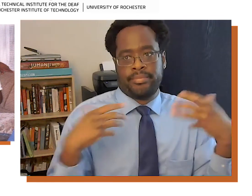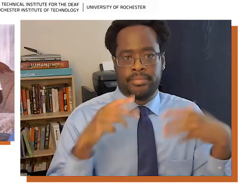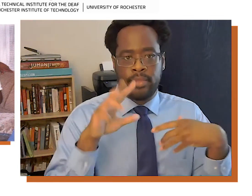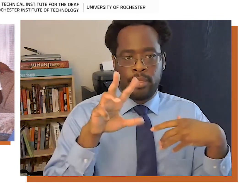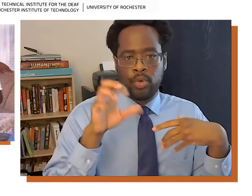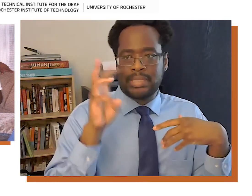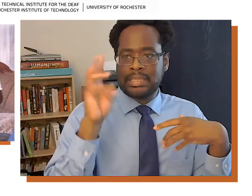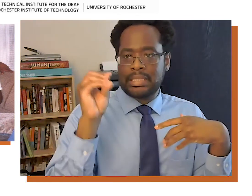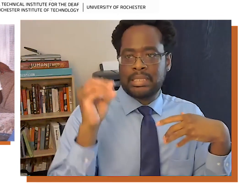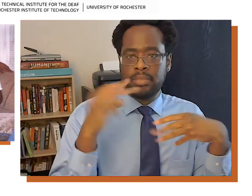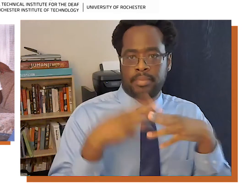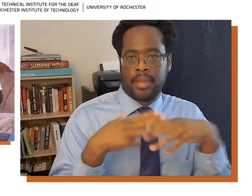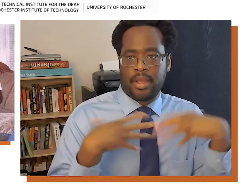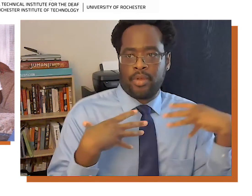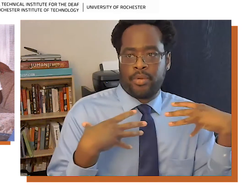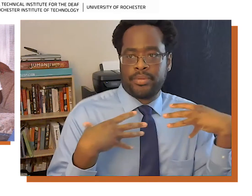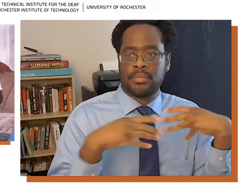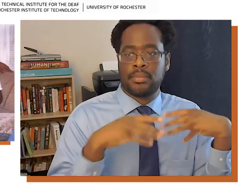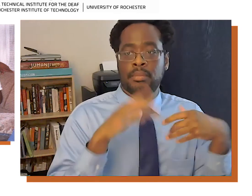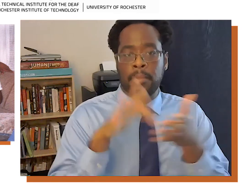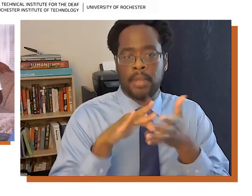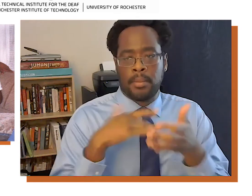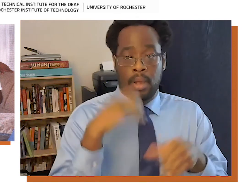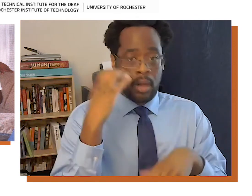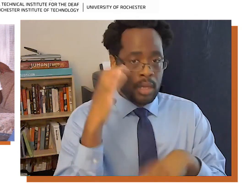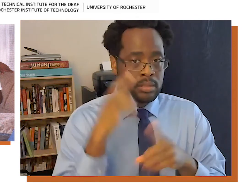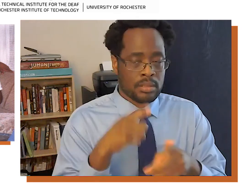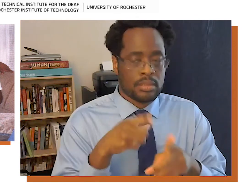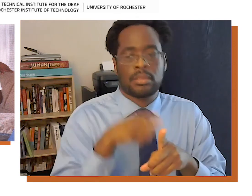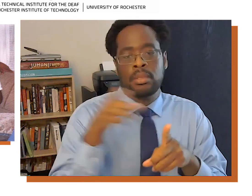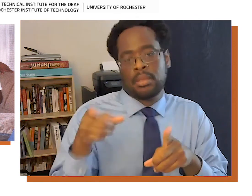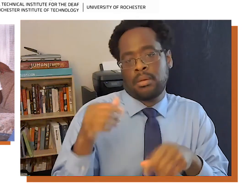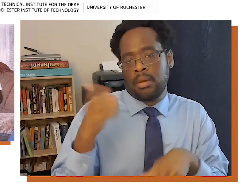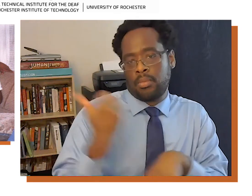I weighed 360 pounds at this time. In the middle is my cousin, and then on the right